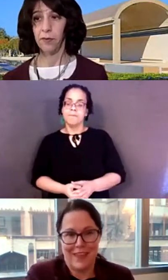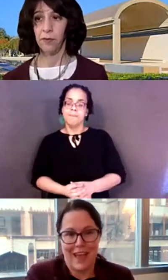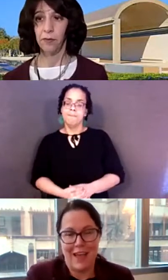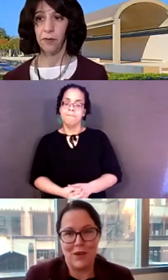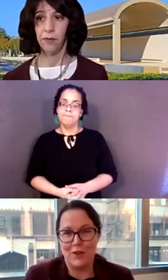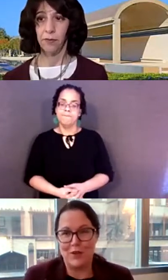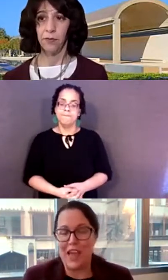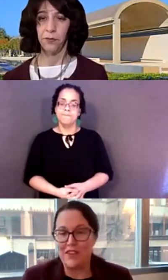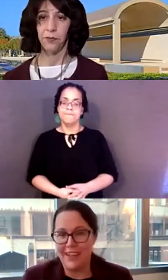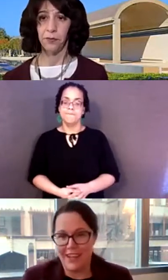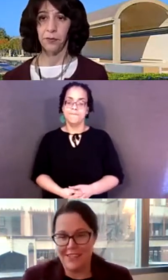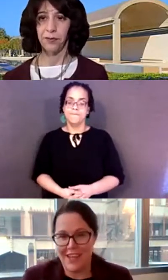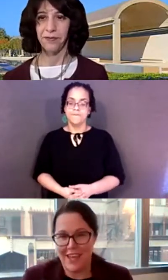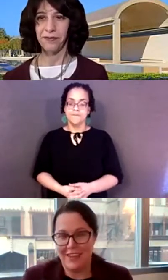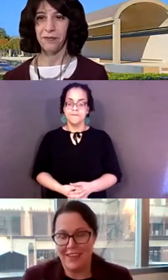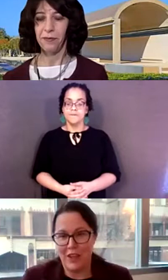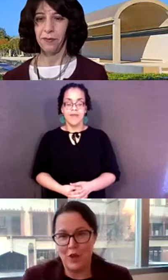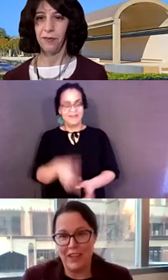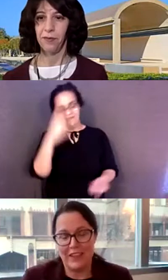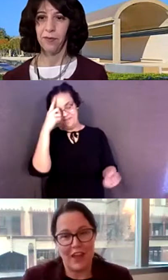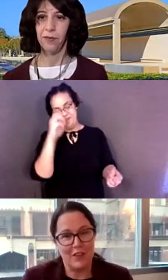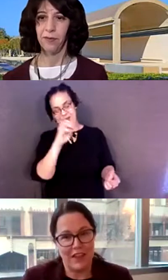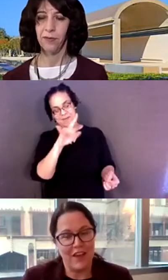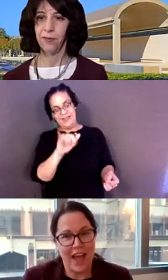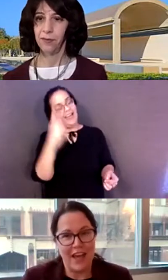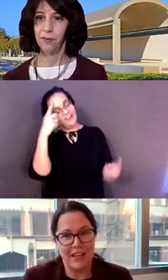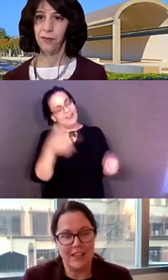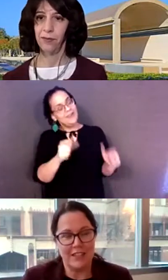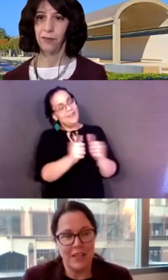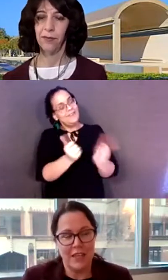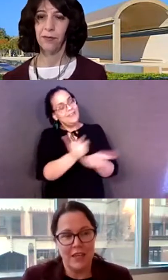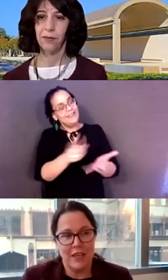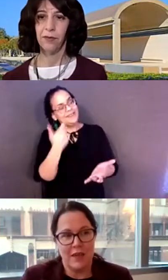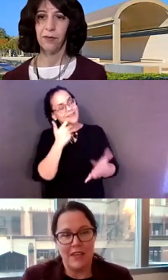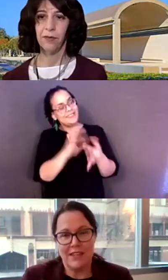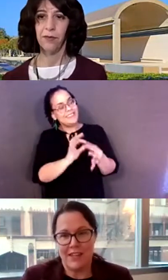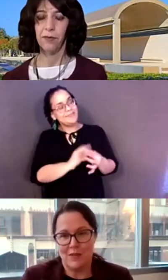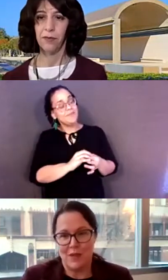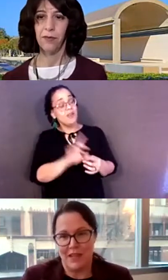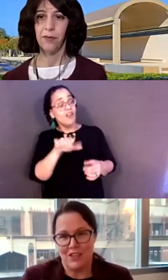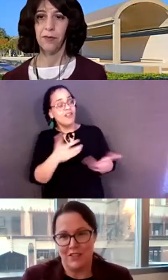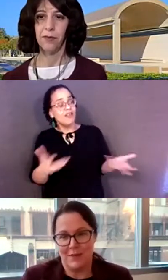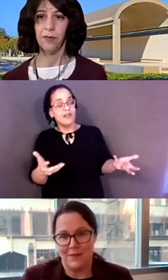I agree with everything Anna said. The only other thing I'll add is